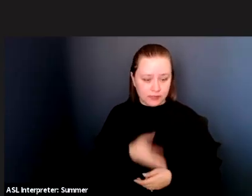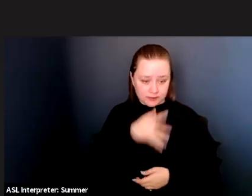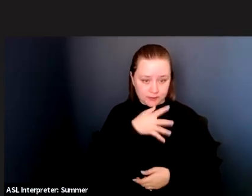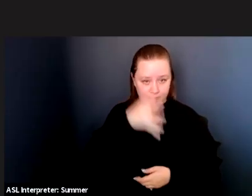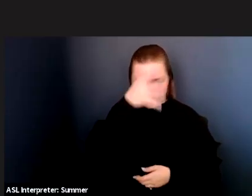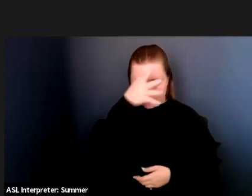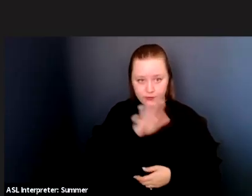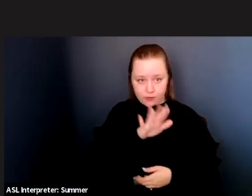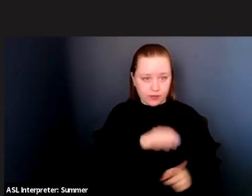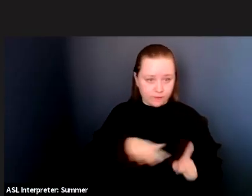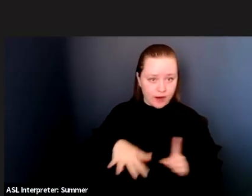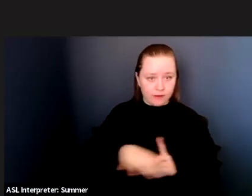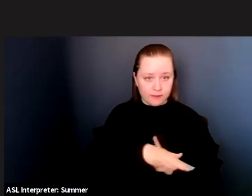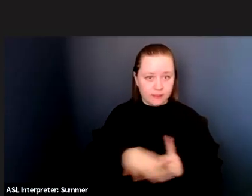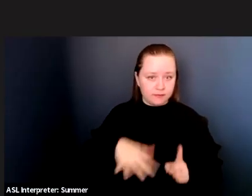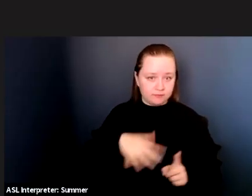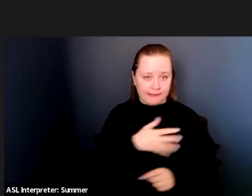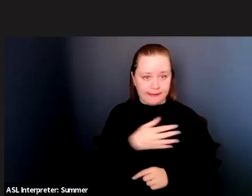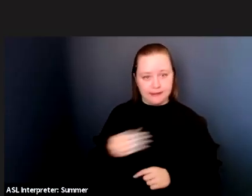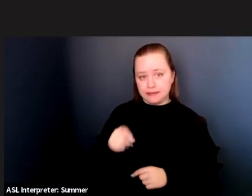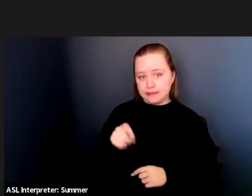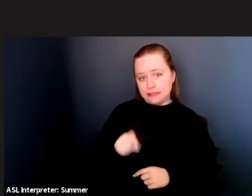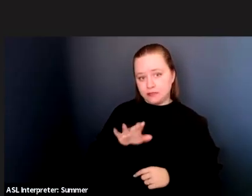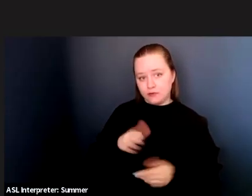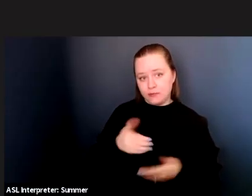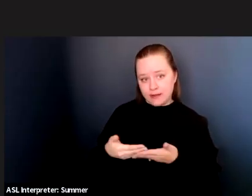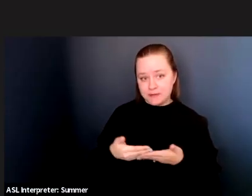and the needs of your baby. Thank you.